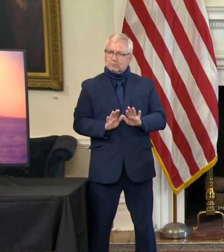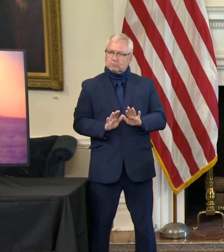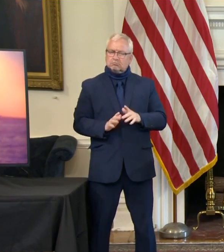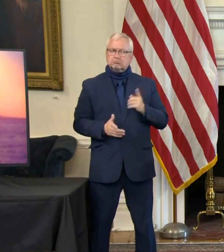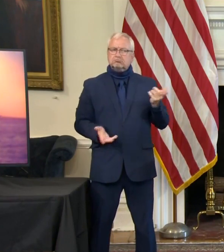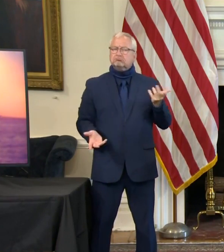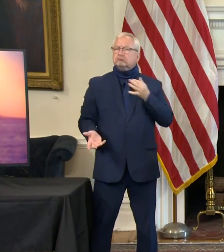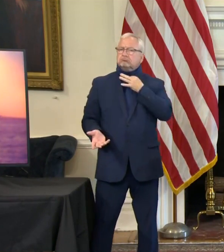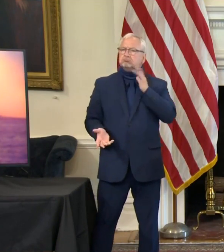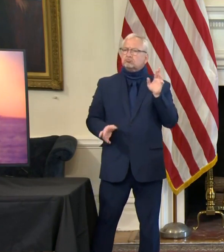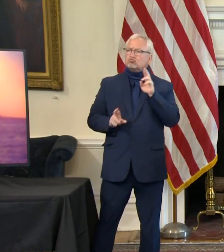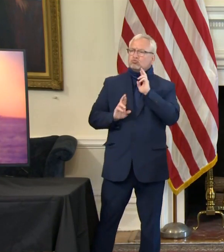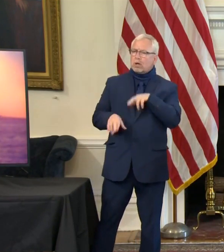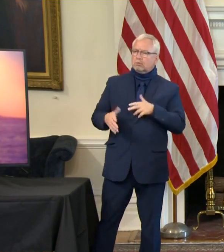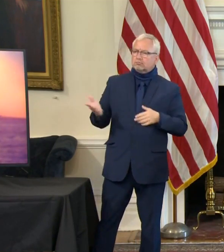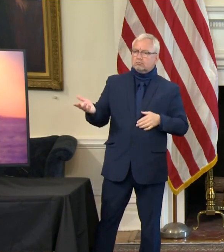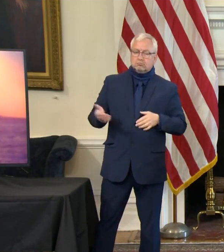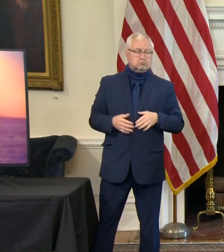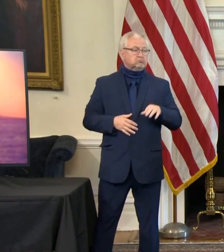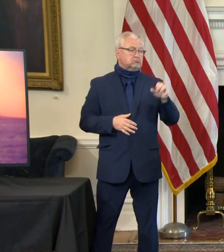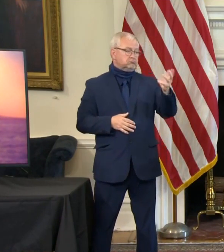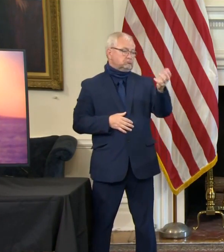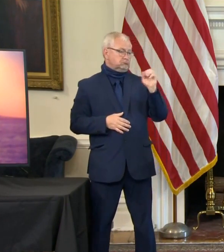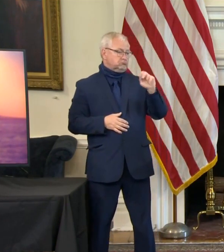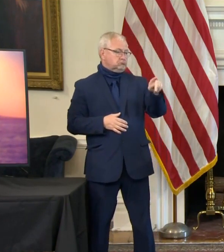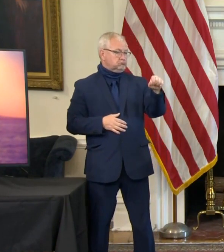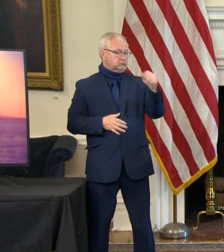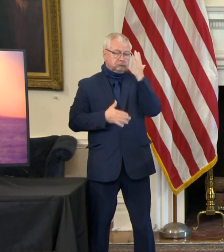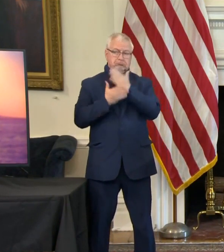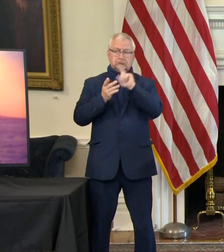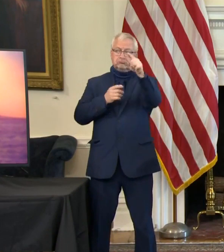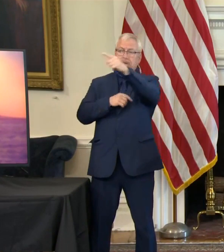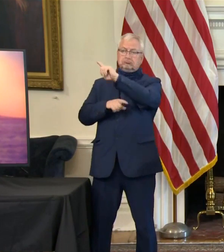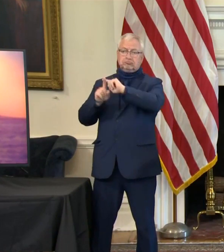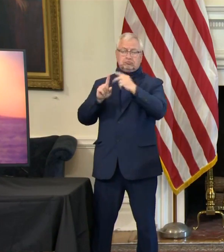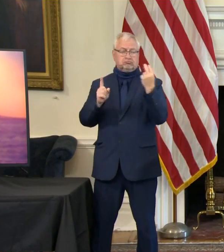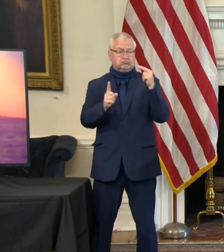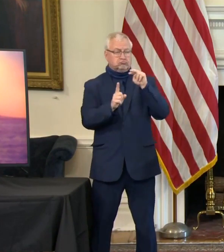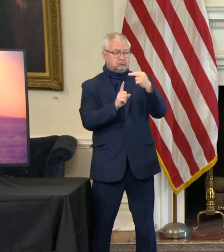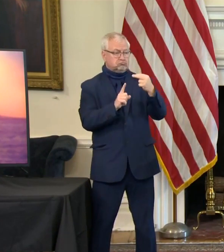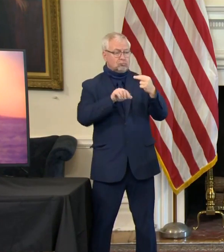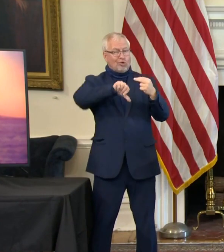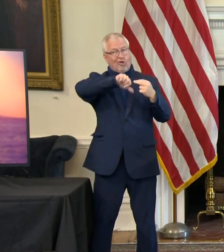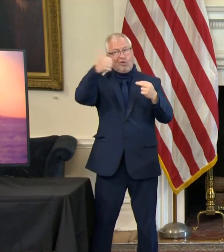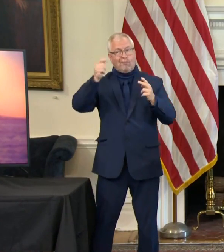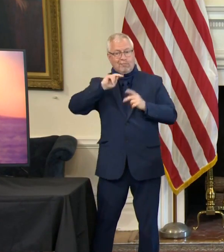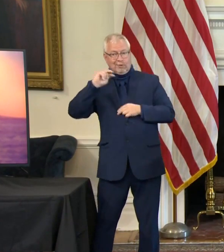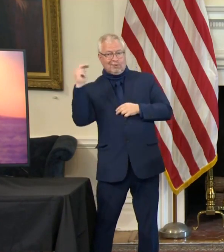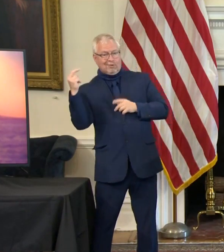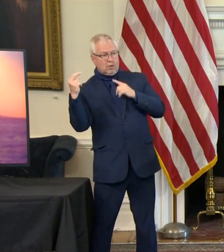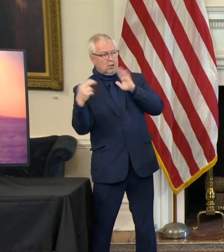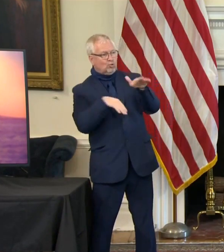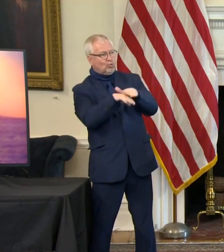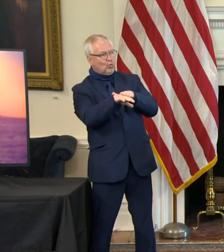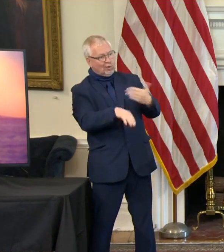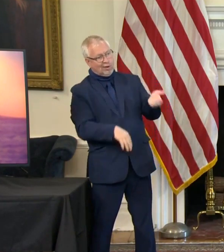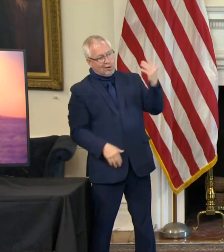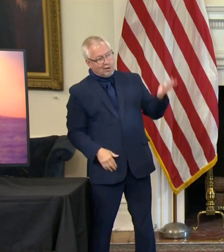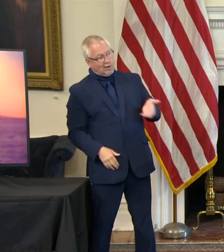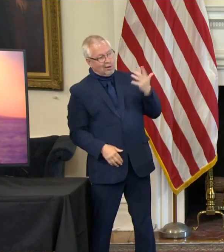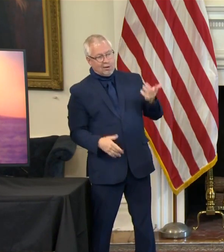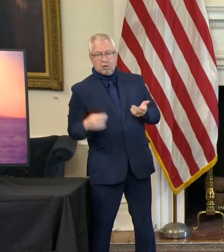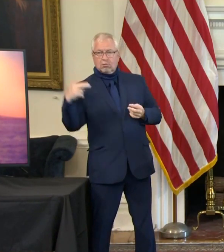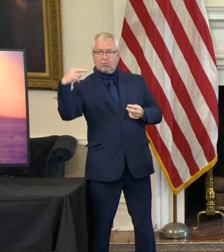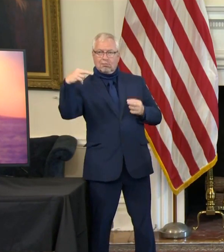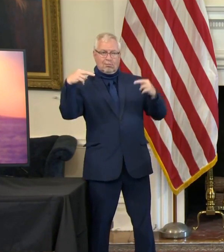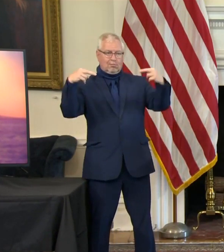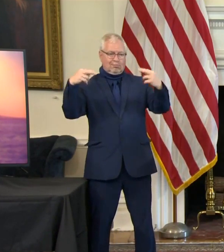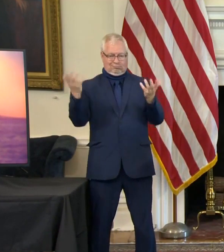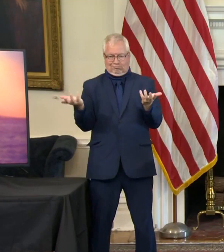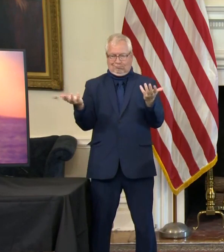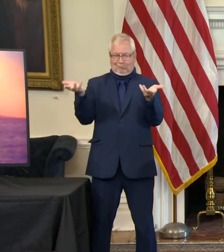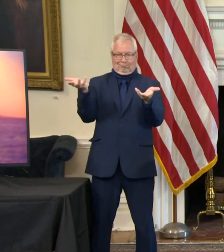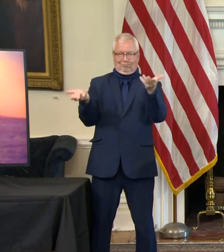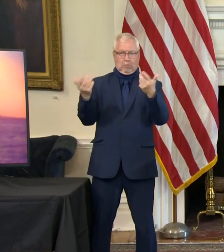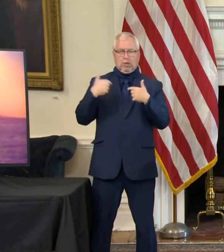WHAT DO YOU SAY TO [INDISCERNIBLE] >> I UNDERSTAD IT SOME PEOPLE BELIEVE WE ARE MOVING TOO QUICKLY AND SOME PEOPLE BELIEVE WE ARE MOVING TOO SLOWLY.